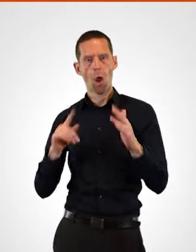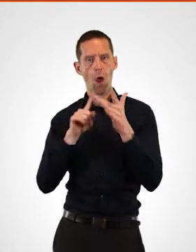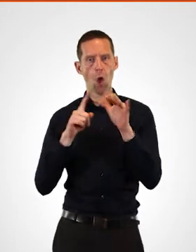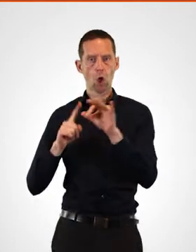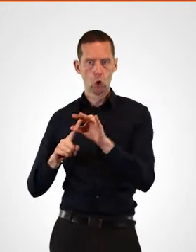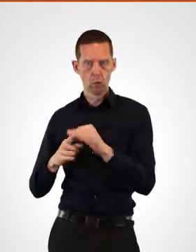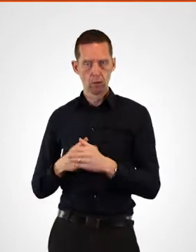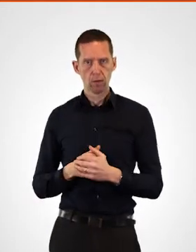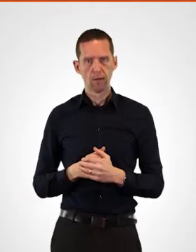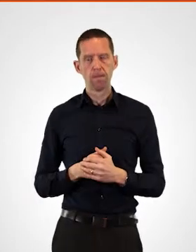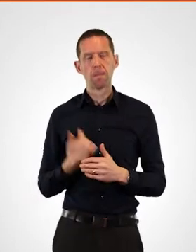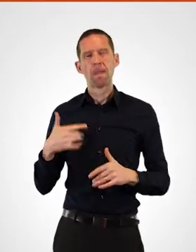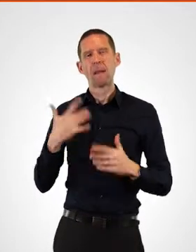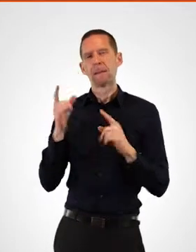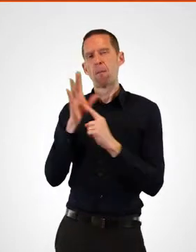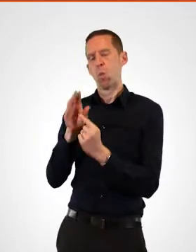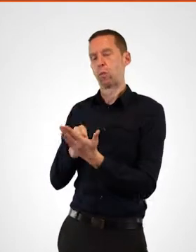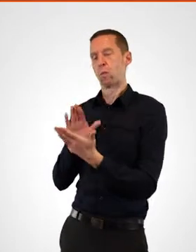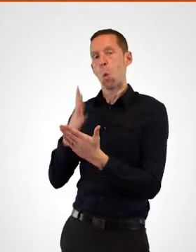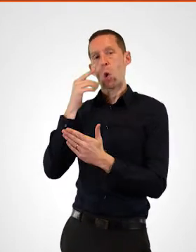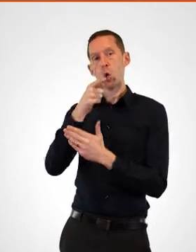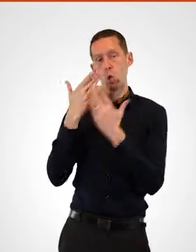and I felt it was very important, and in looking at literacy outcomes